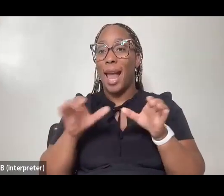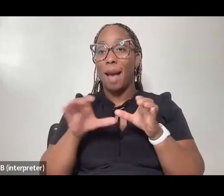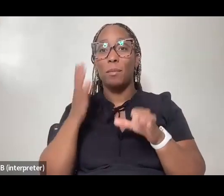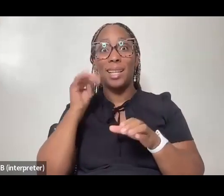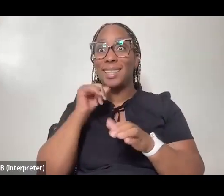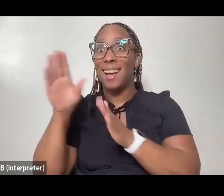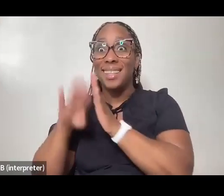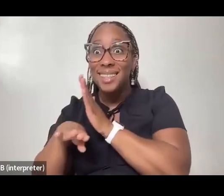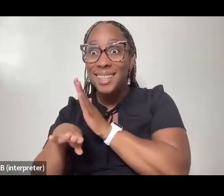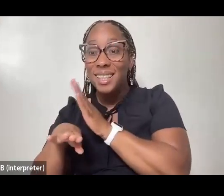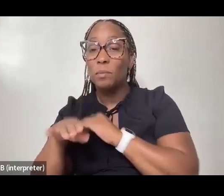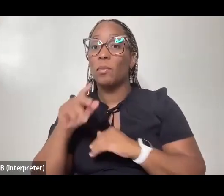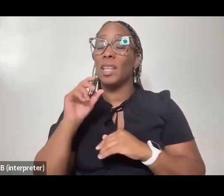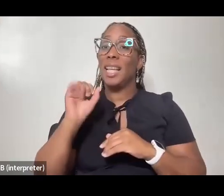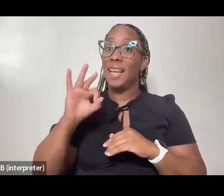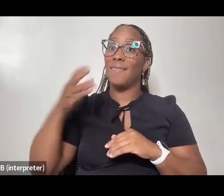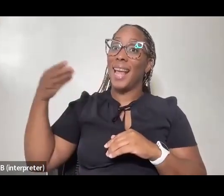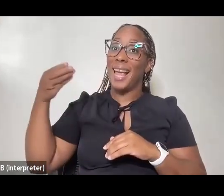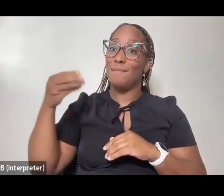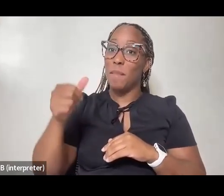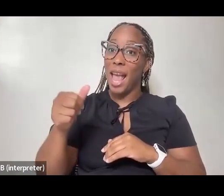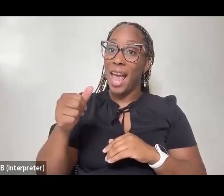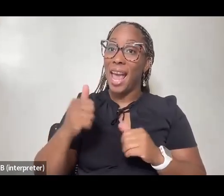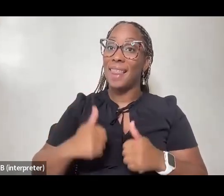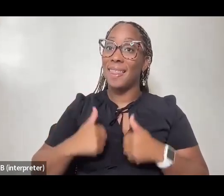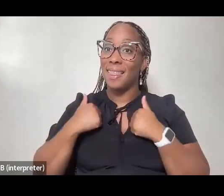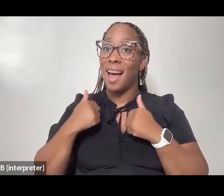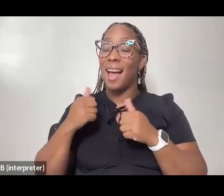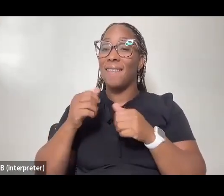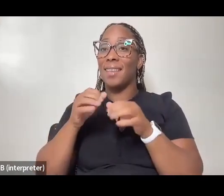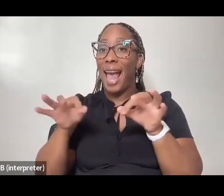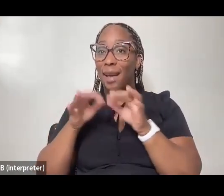cheap, whether you get paid live human captioning or even